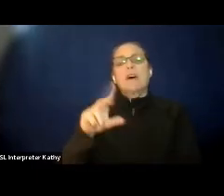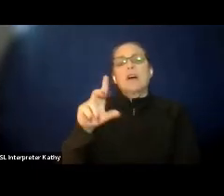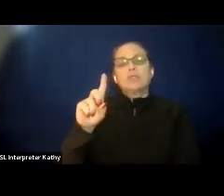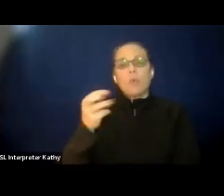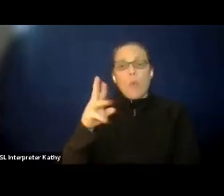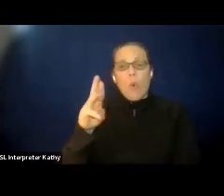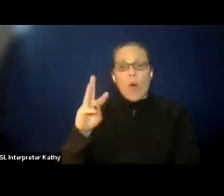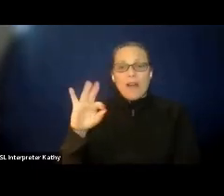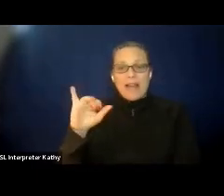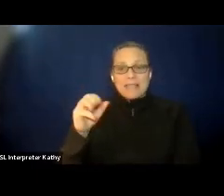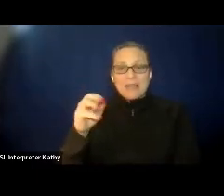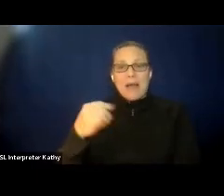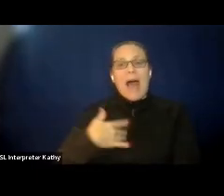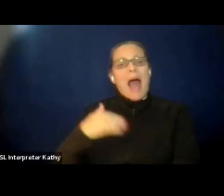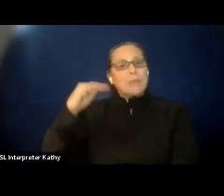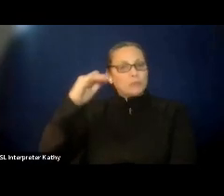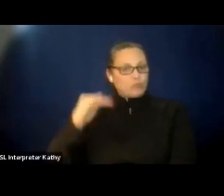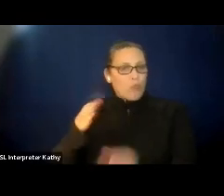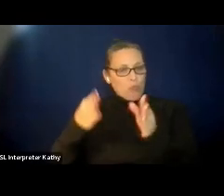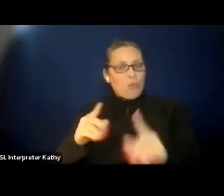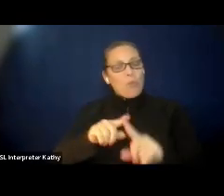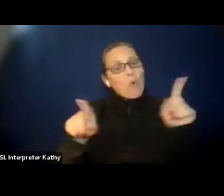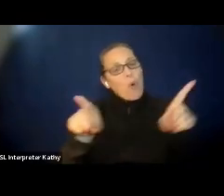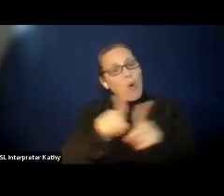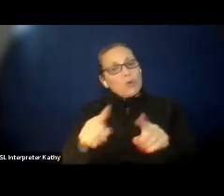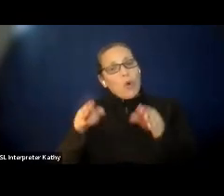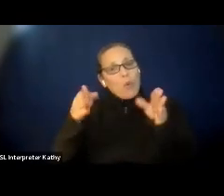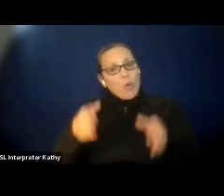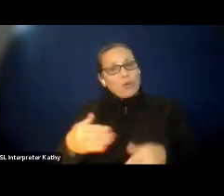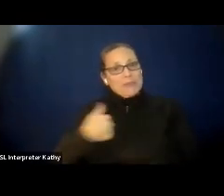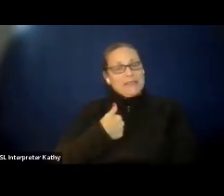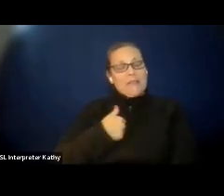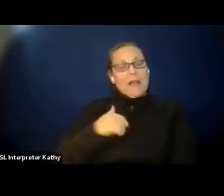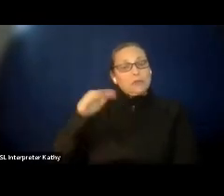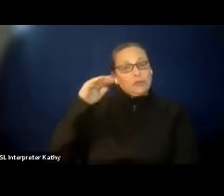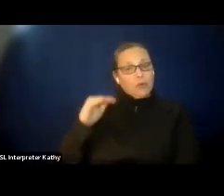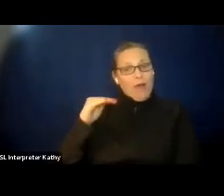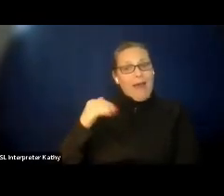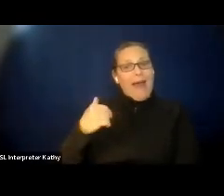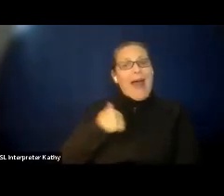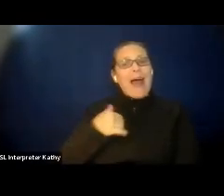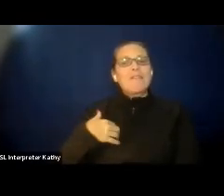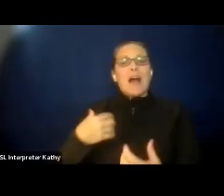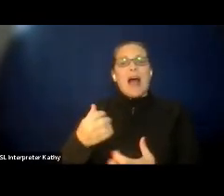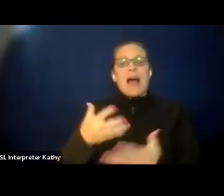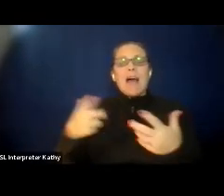experience of disability. I live with